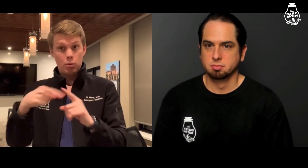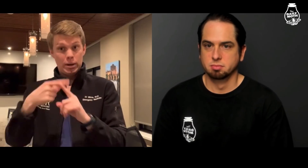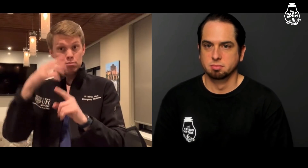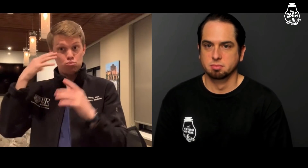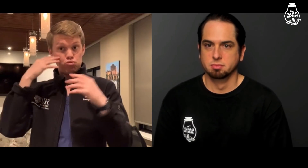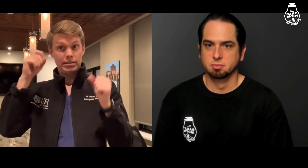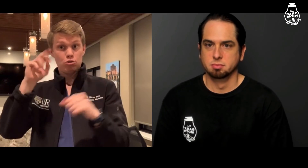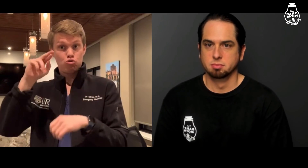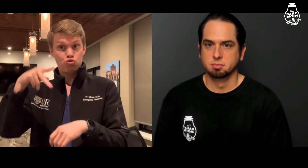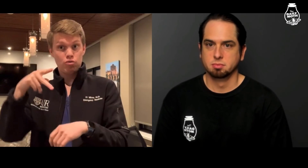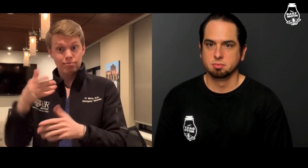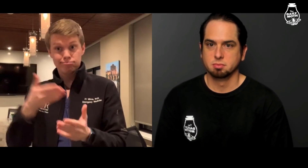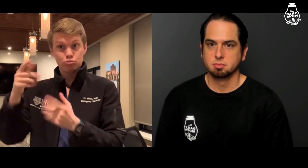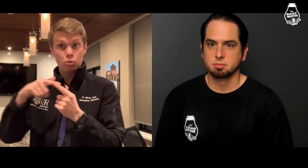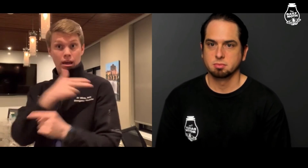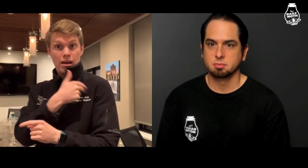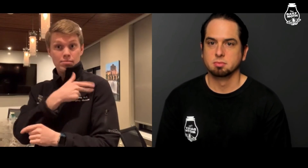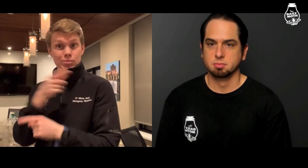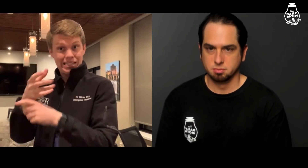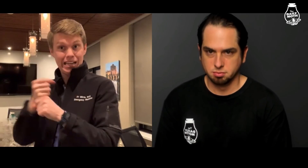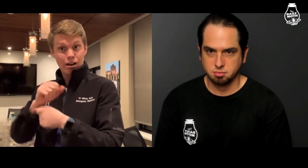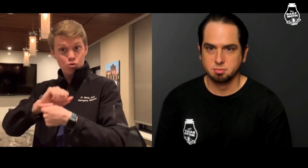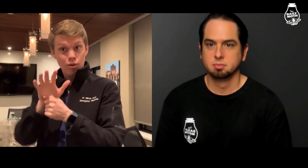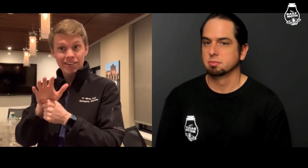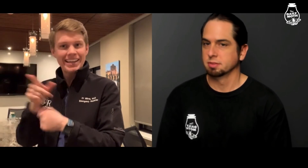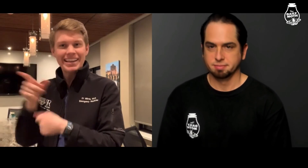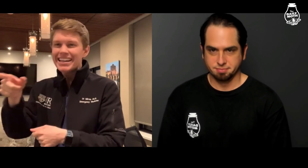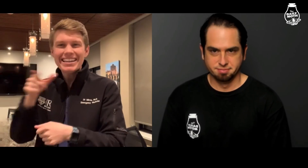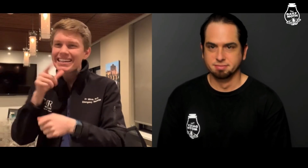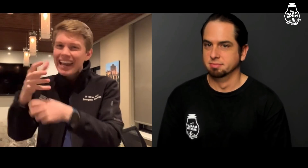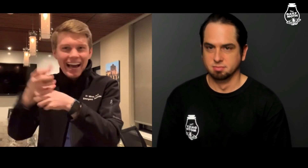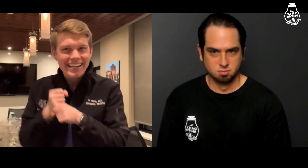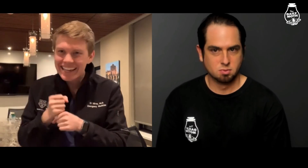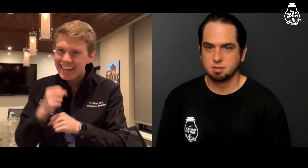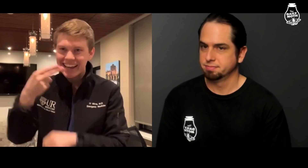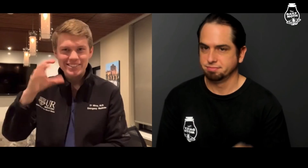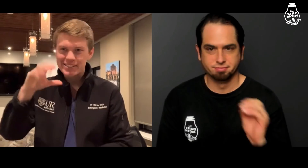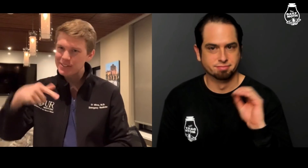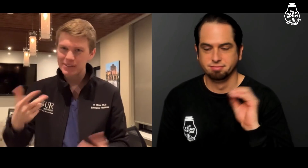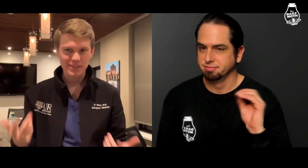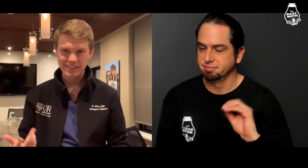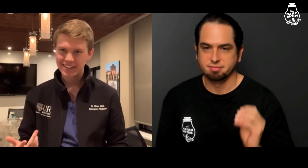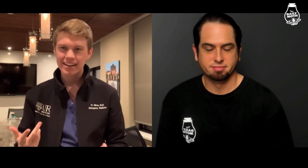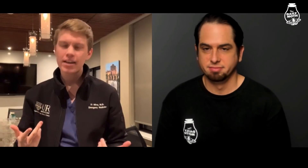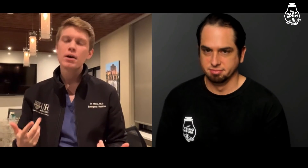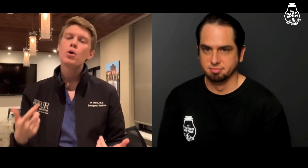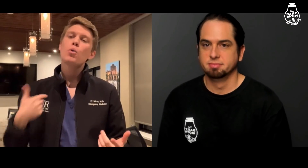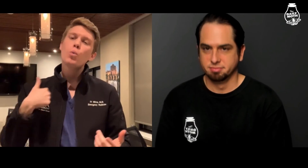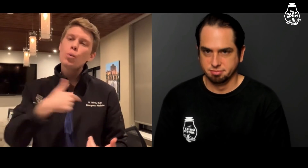When President Trump was hospitalized with coronavirus, he didn't receive HCQ. No, he didn't.